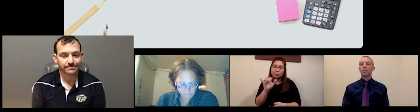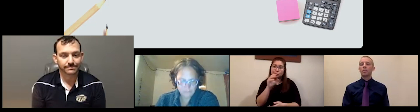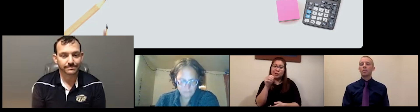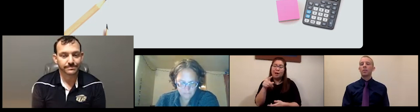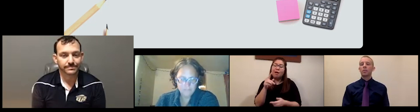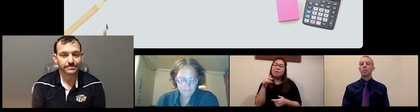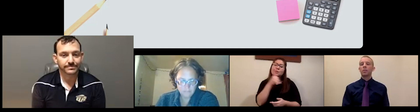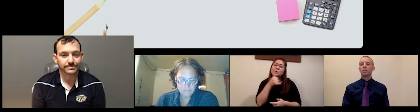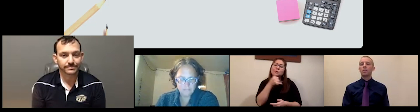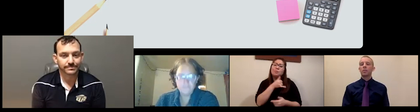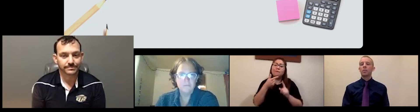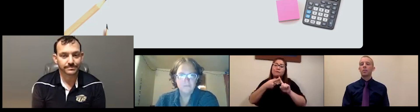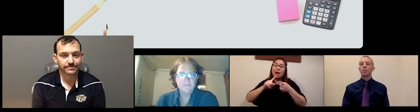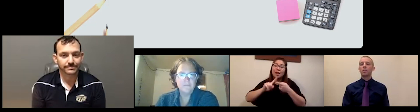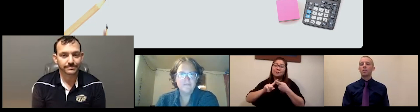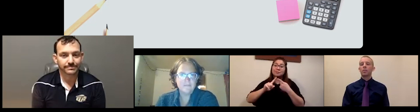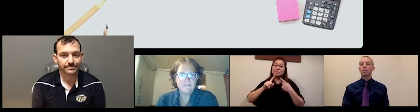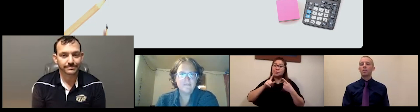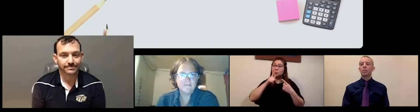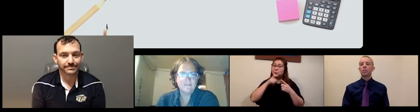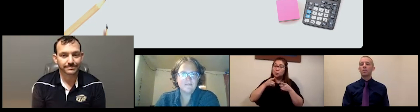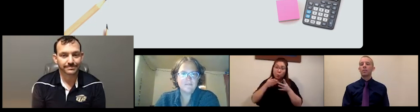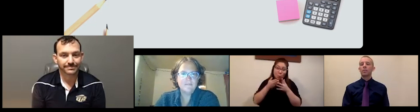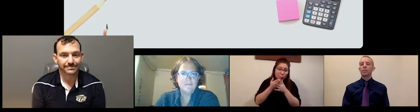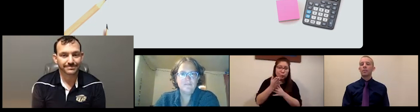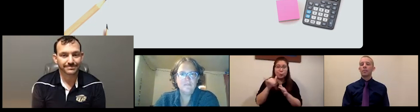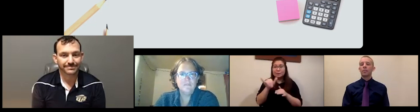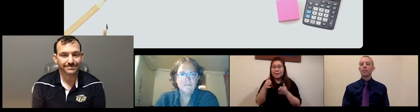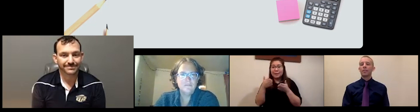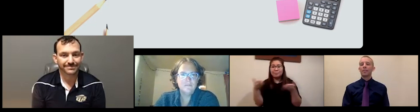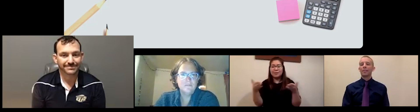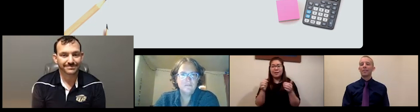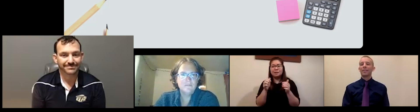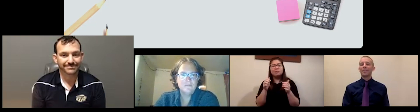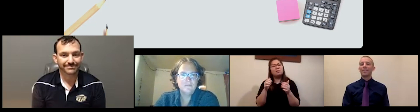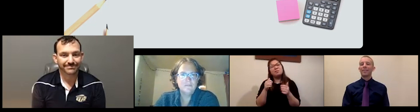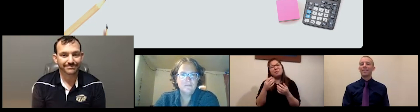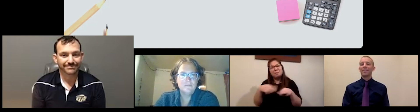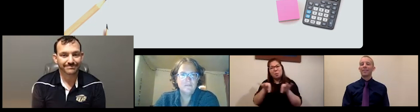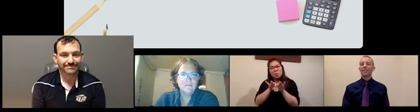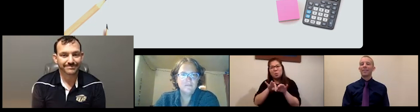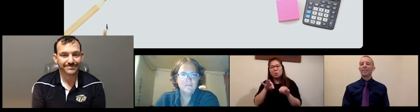And having friends who go through the same thing is really important.